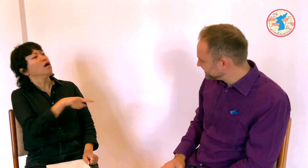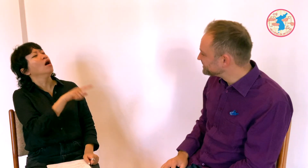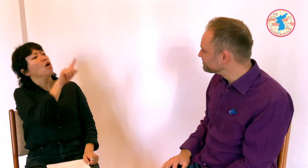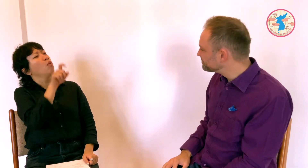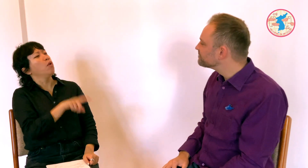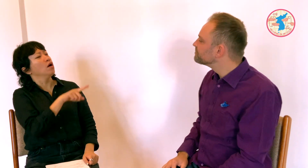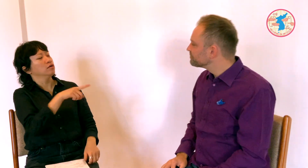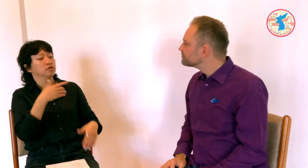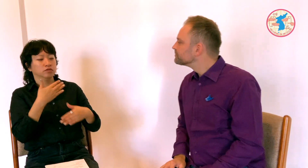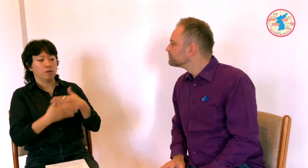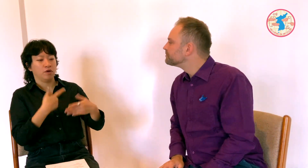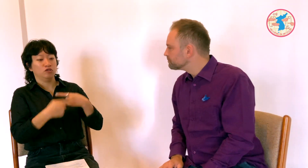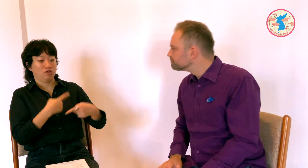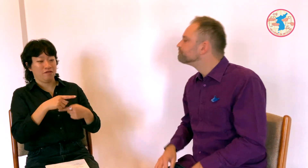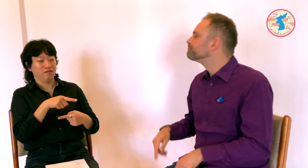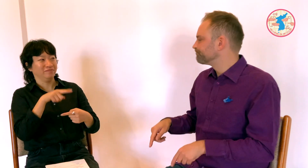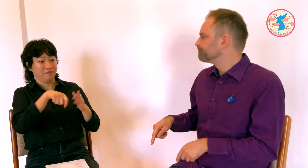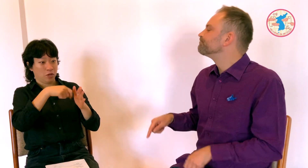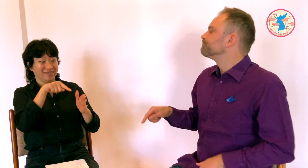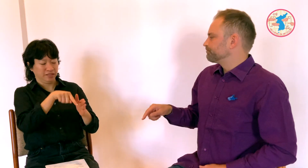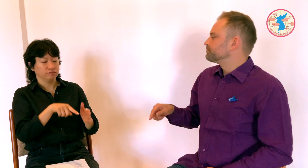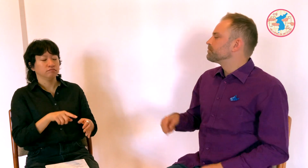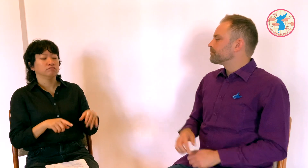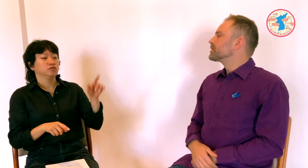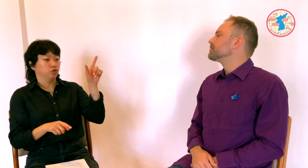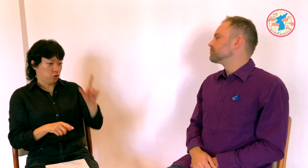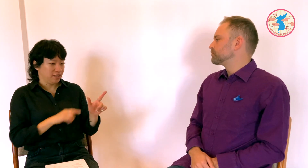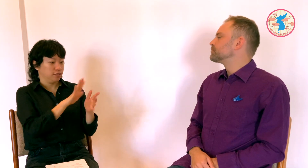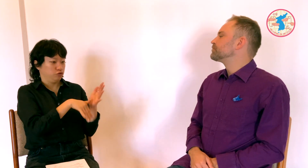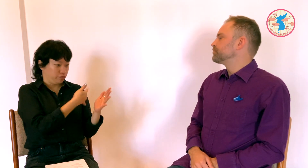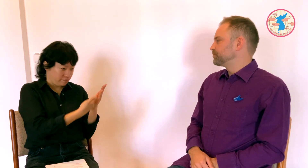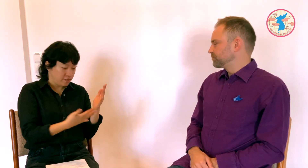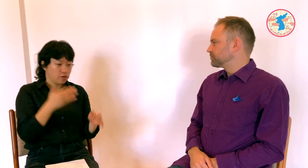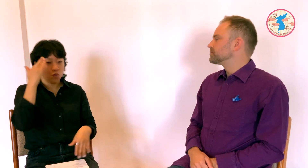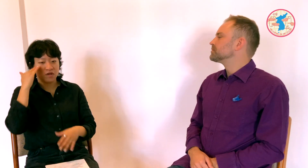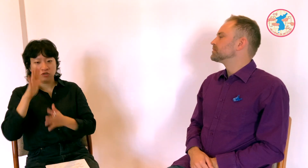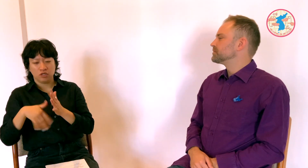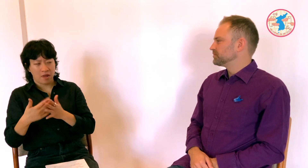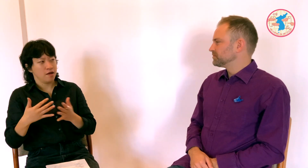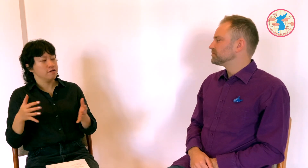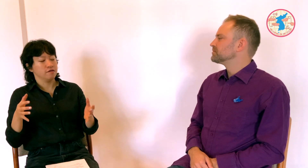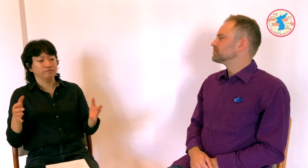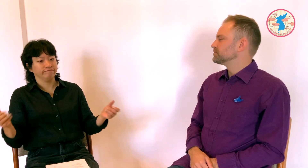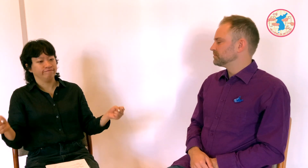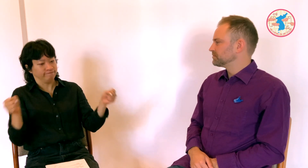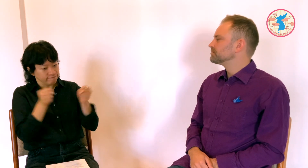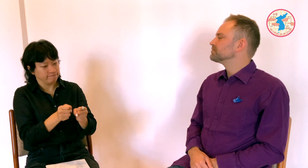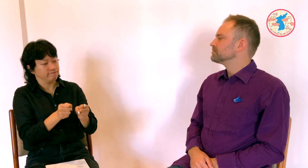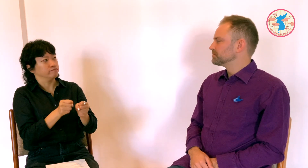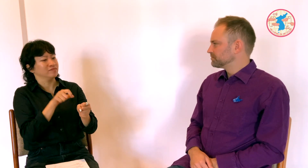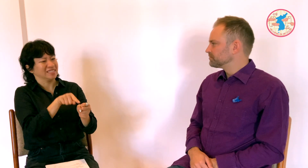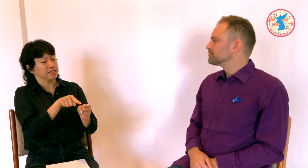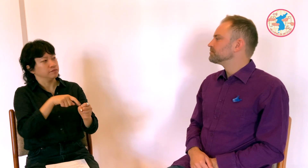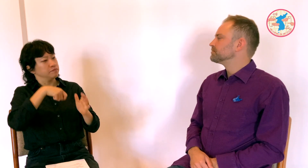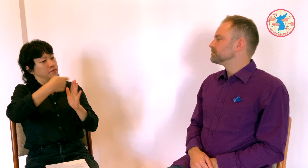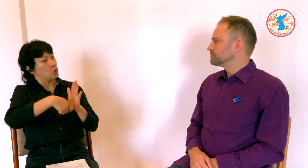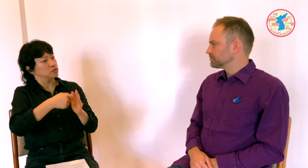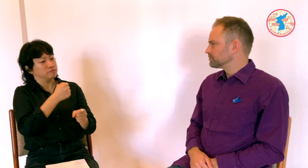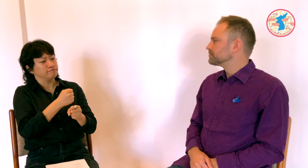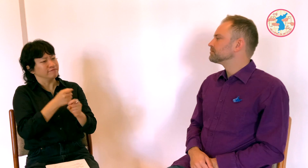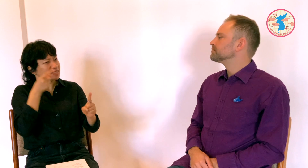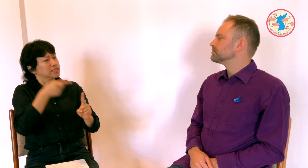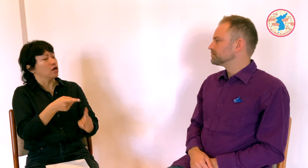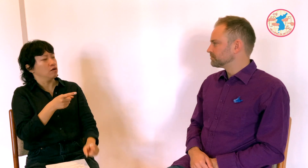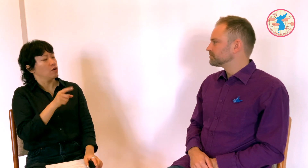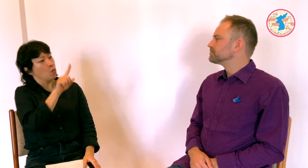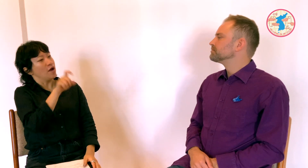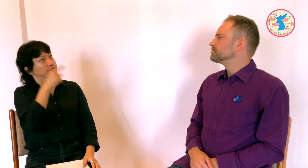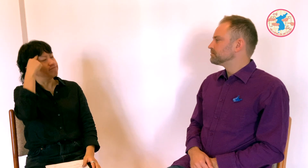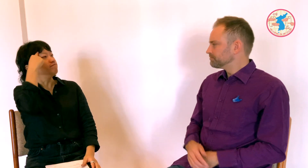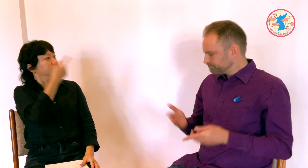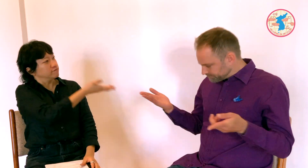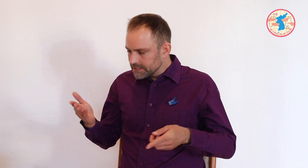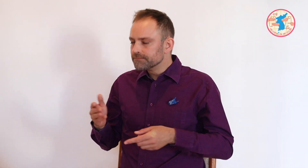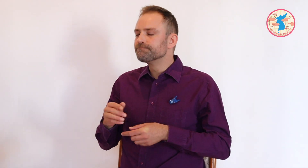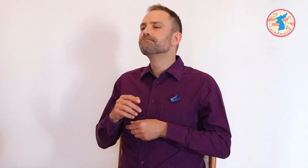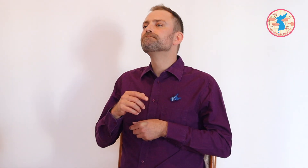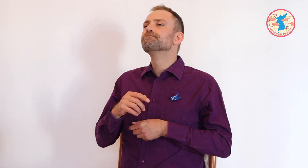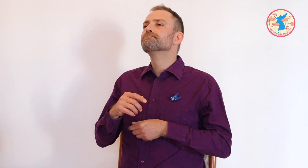Hyemi: What caused and inspired you to launch this super fantastic project - exploring and distinguishing the differences of NKSL and SKSL?